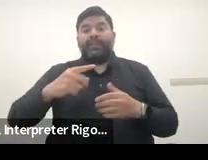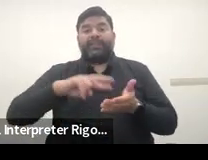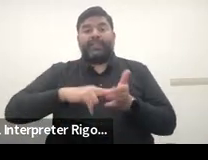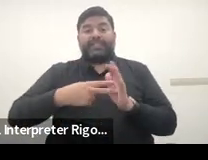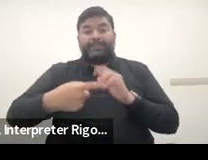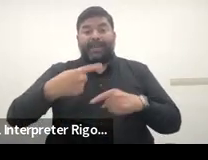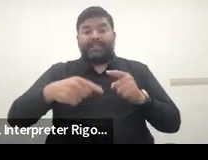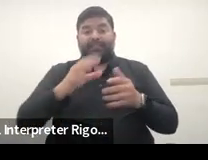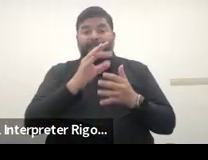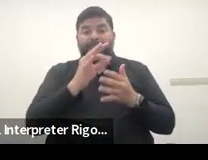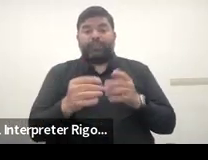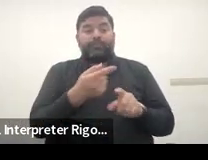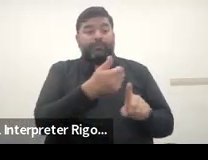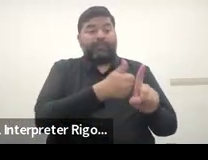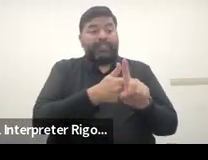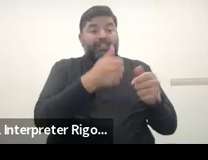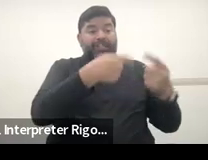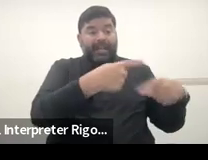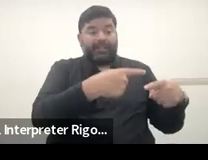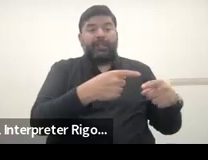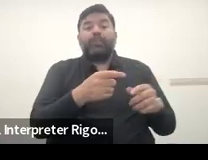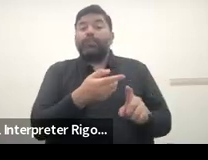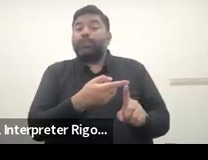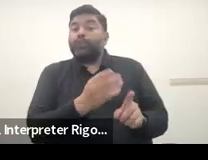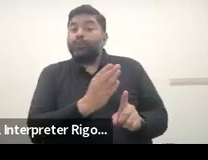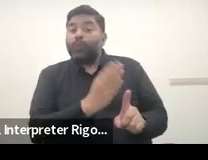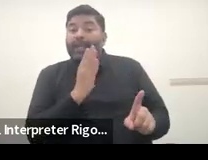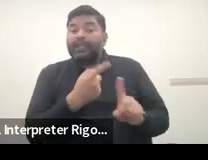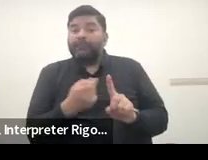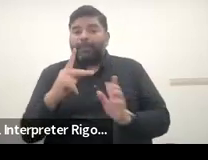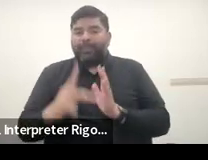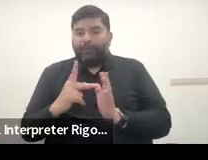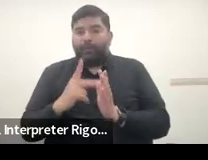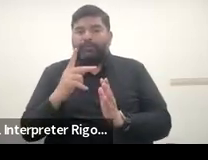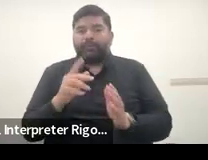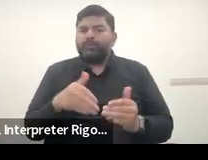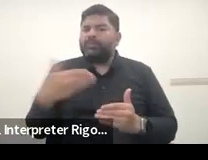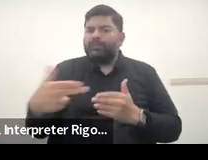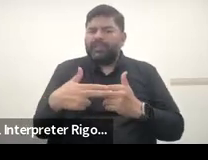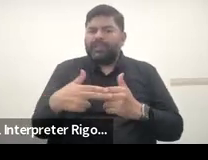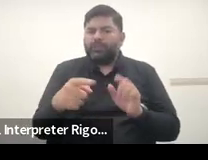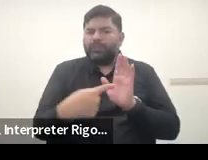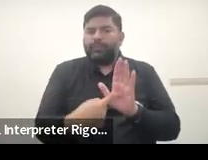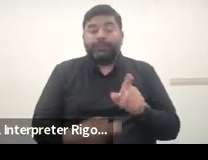signs directly from the phonemes, let me go to the slide here so if you recall from the knowledge